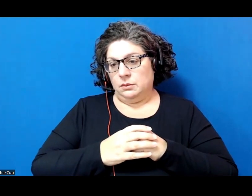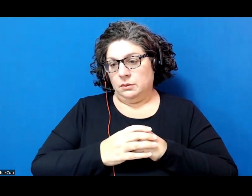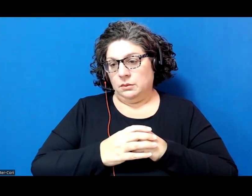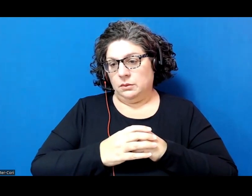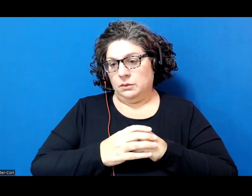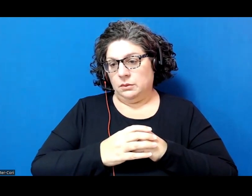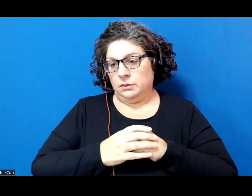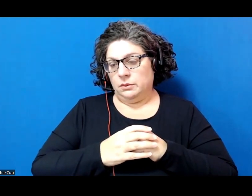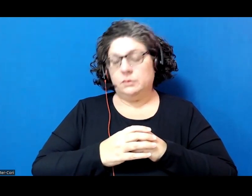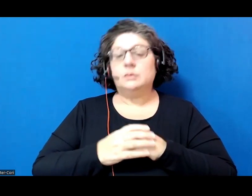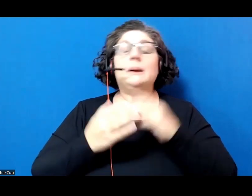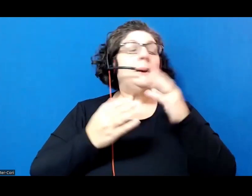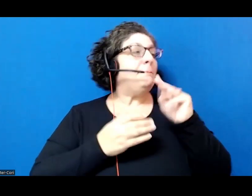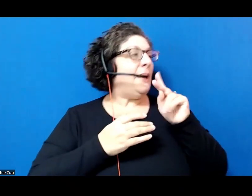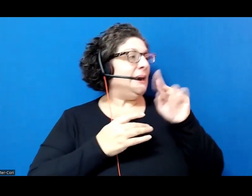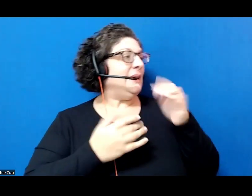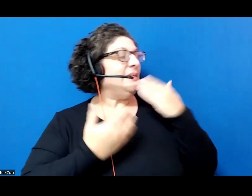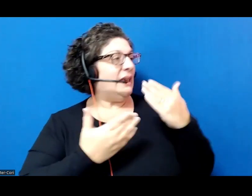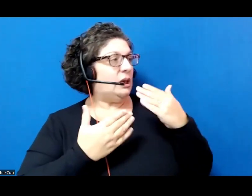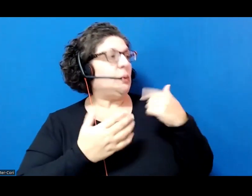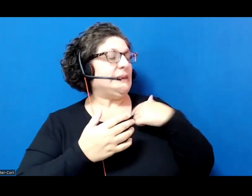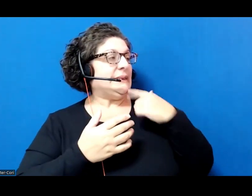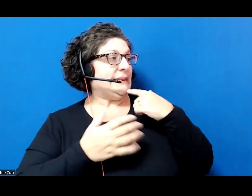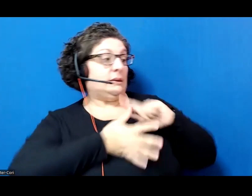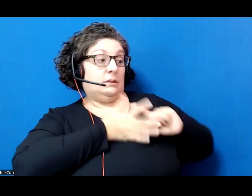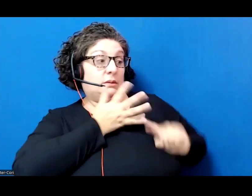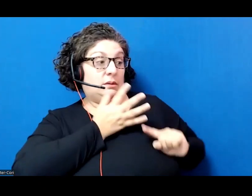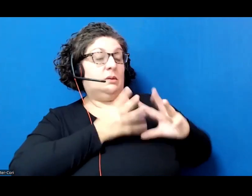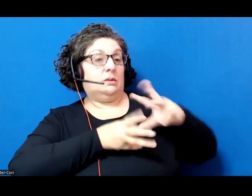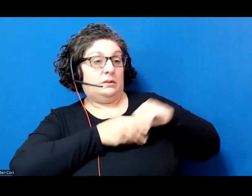We said that in some sense all of these cases involve democracy.